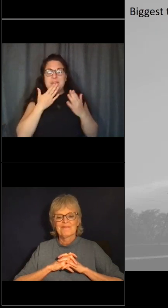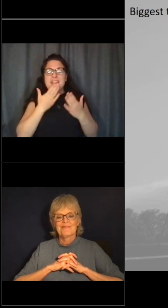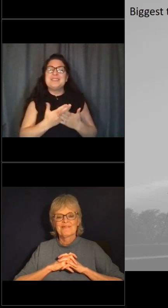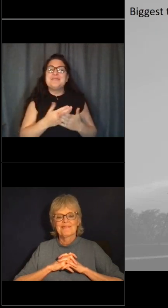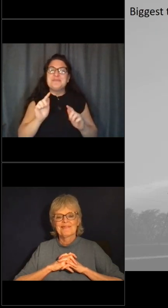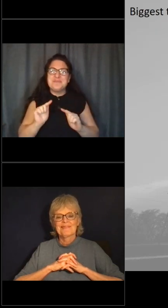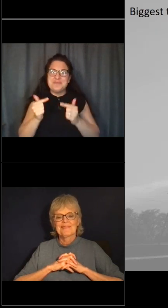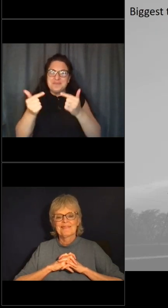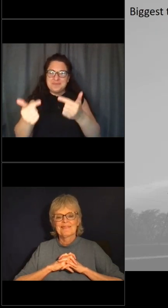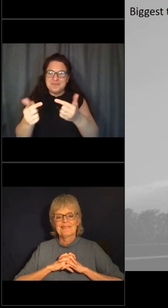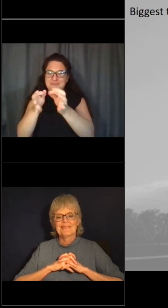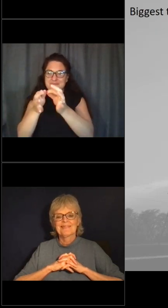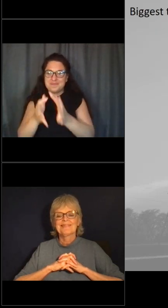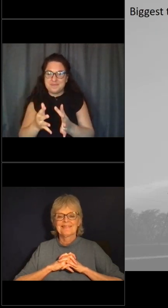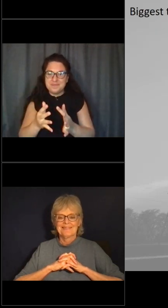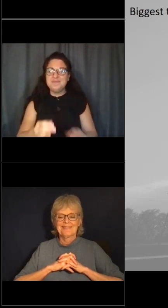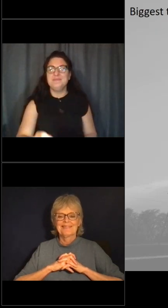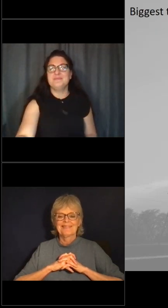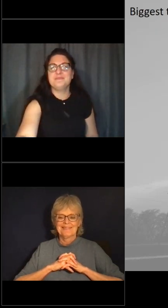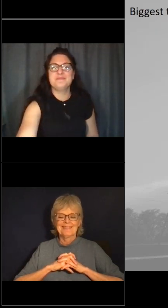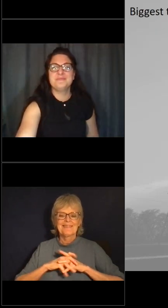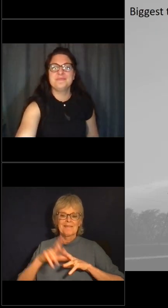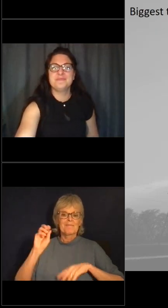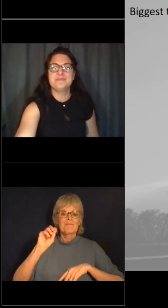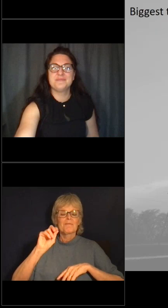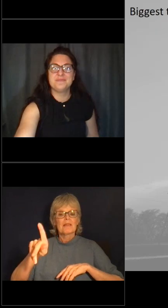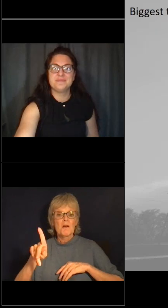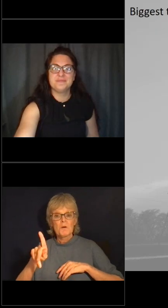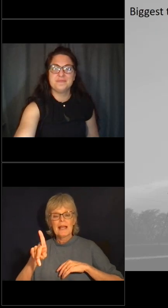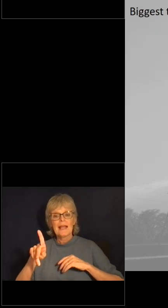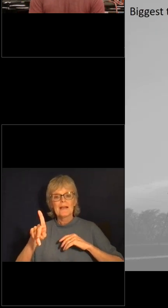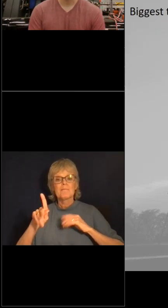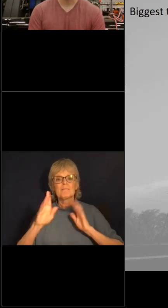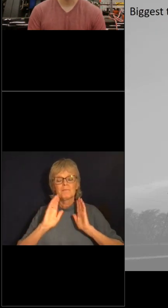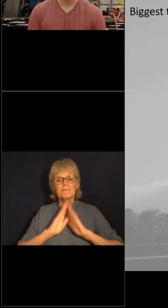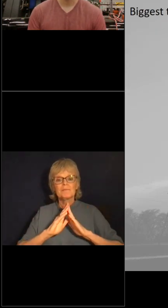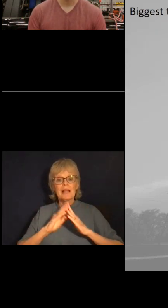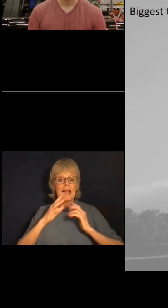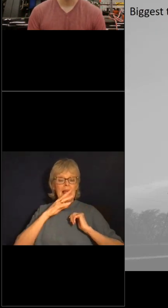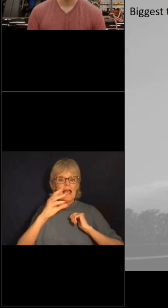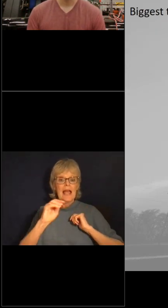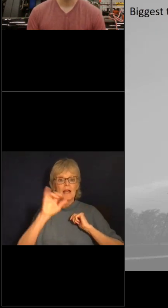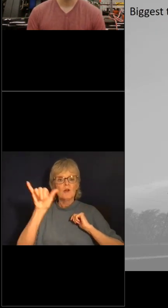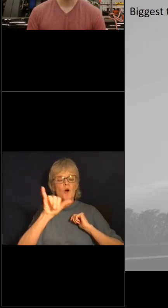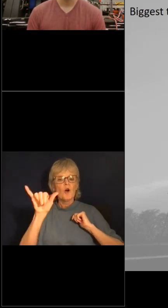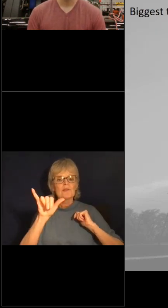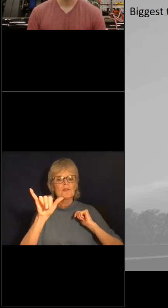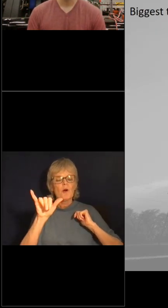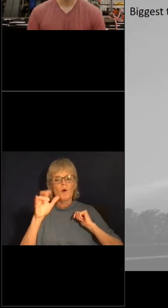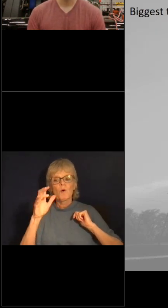But that's a good question. [Katherine] Yeah. And then I wanted to ask another one.